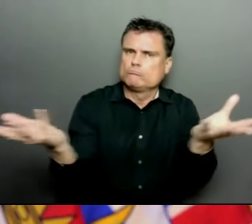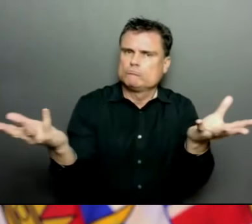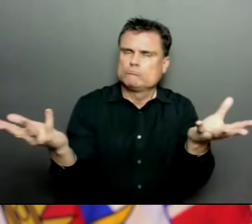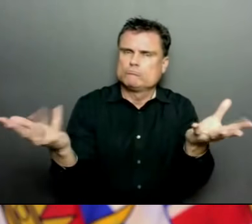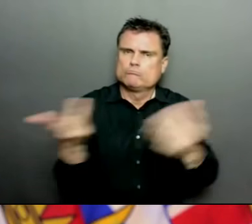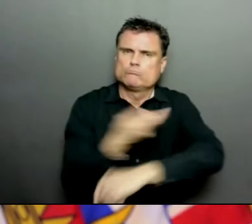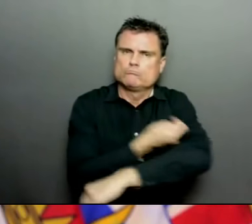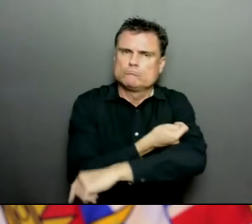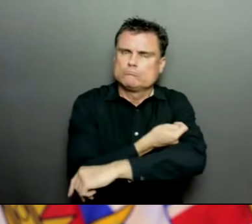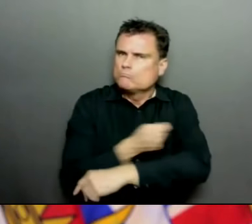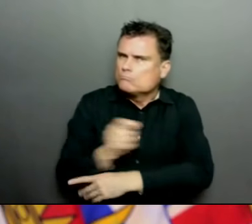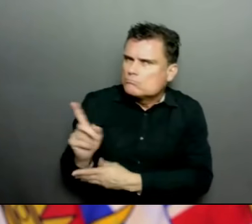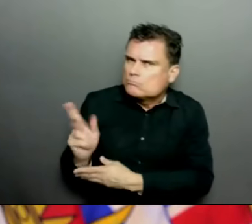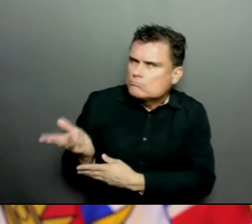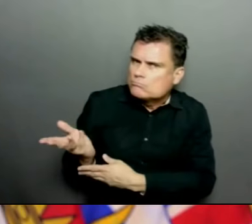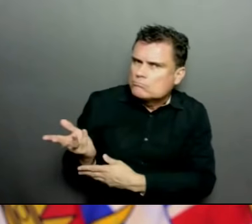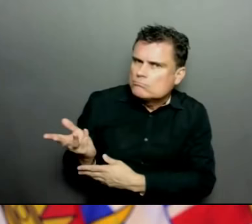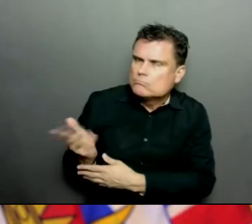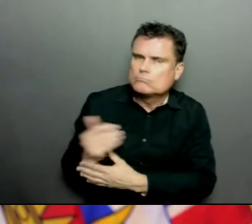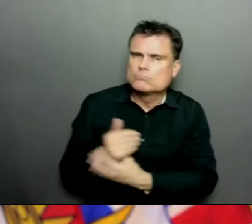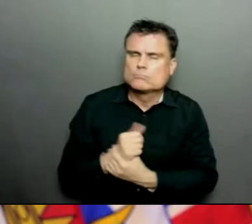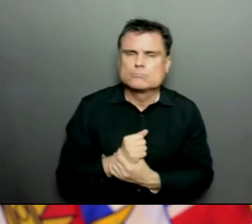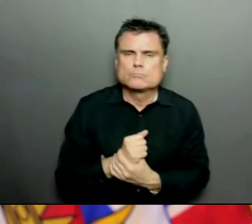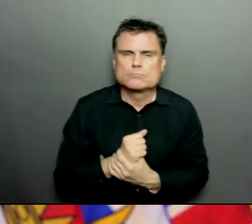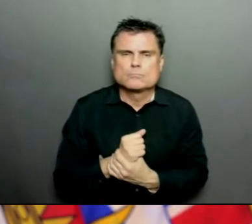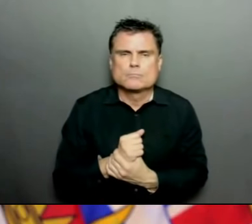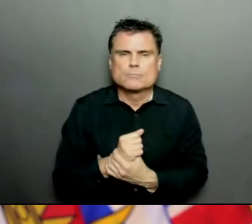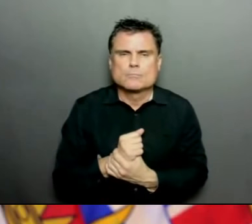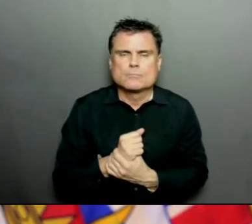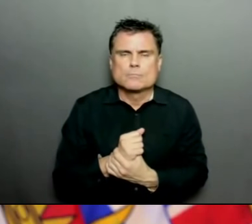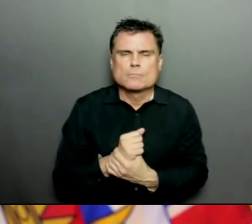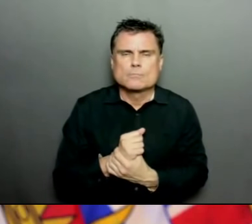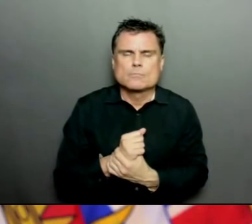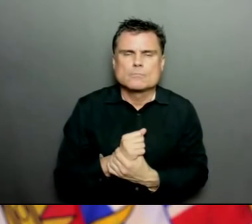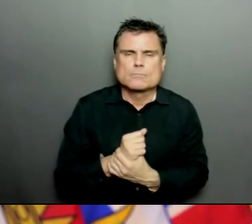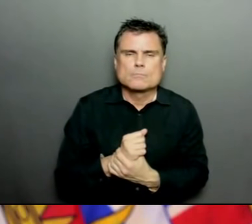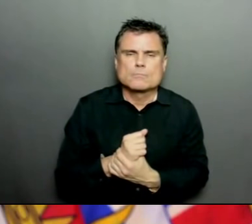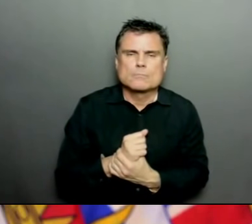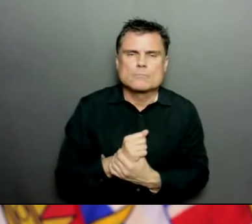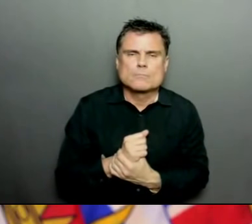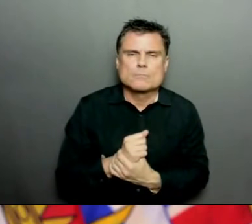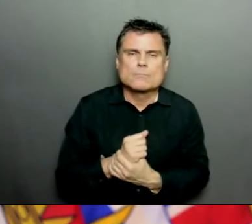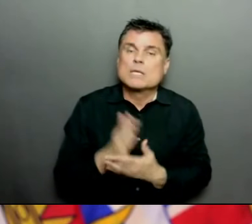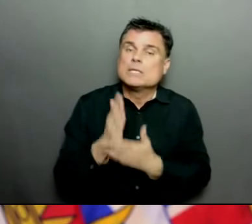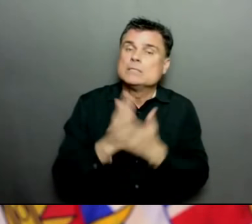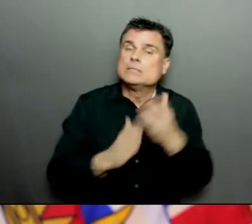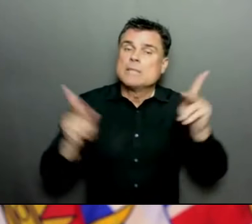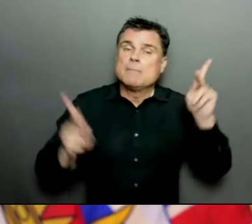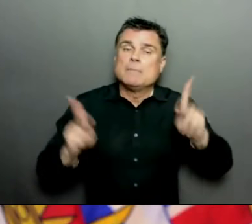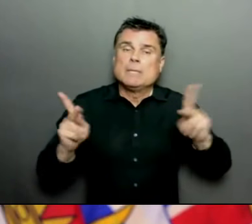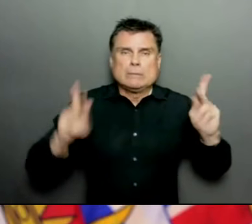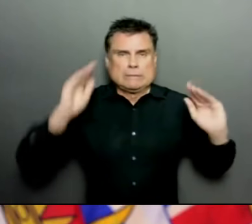People very rightly have questions. This is a new vaccine. Particularly the one that is licensed for use